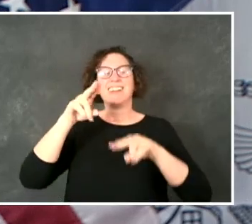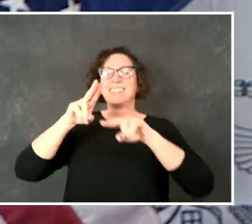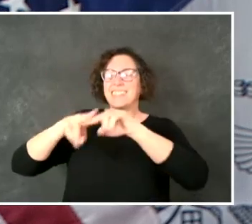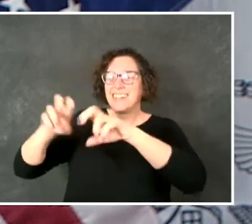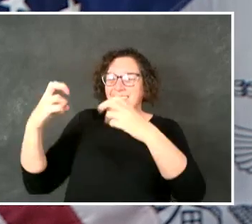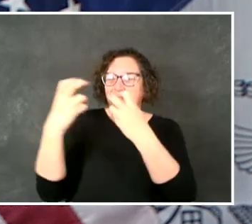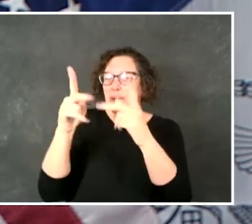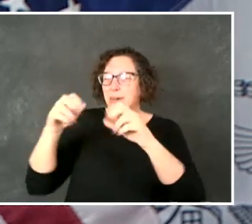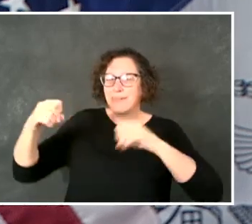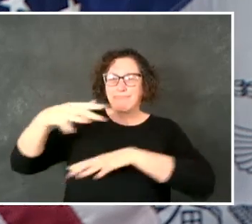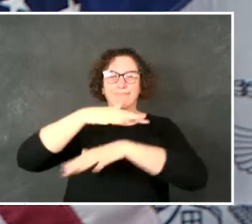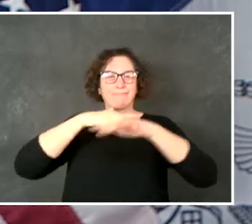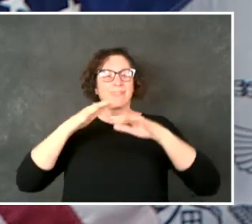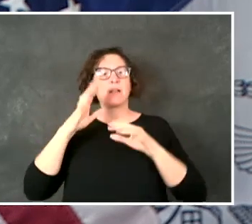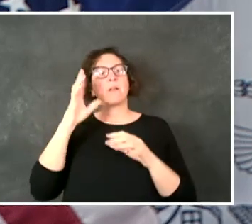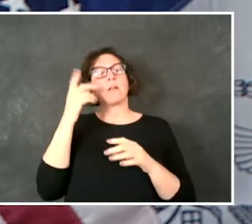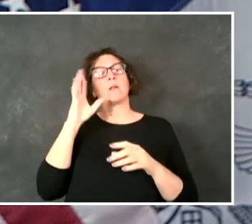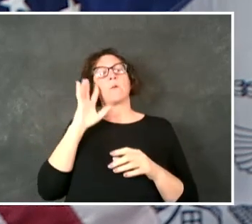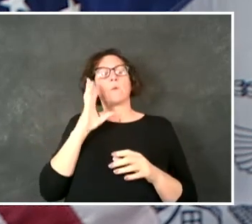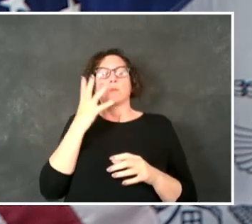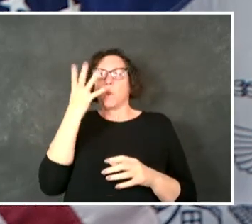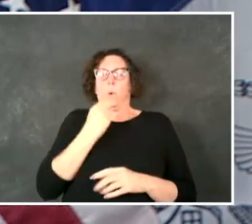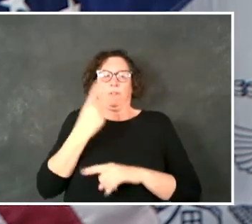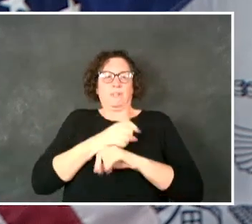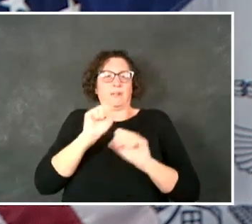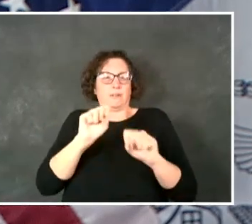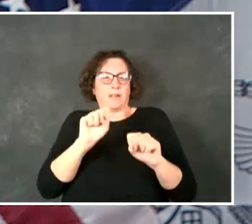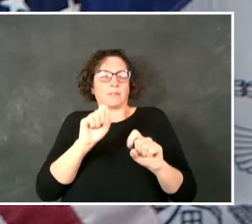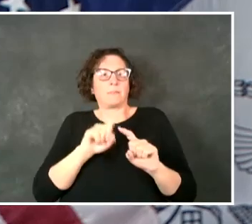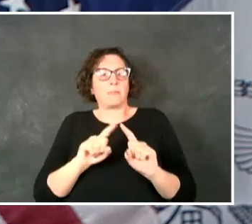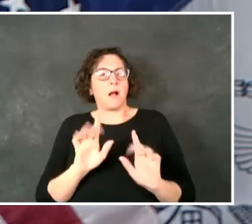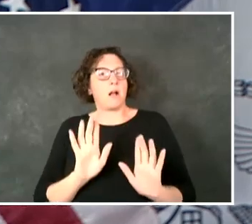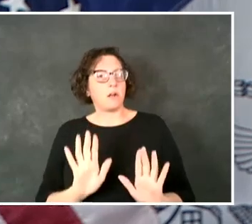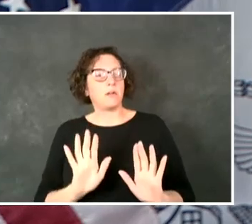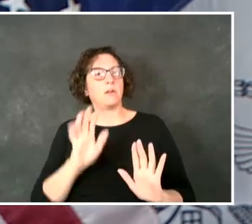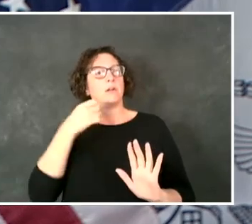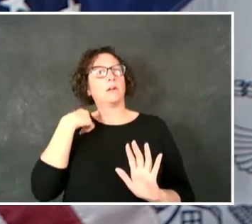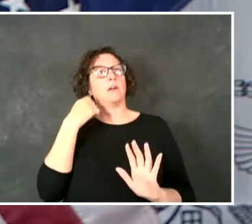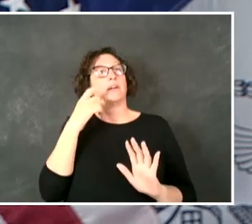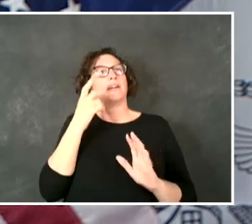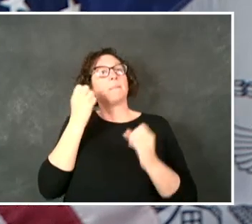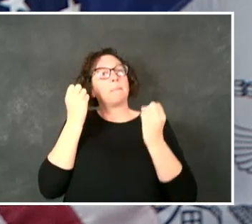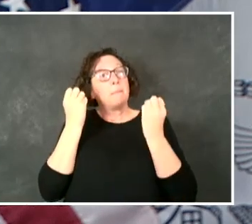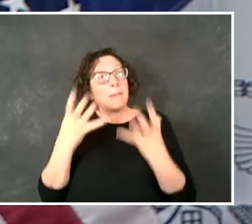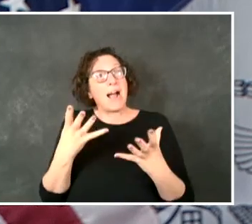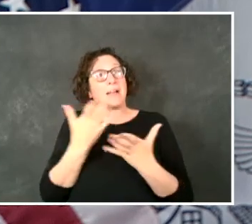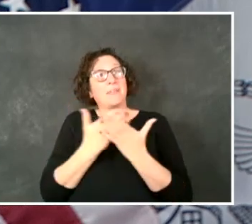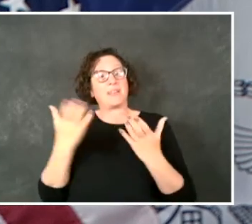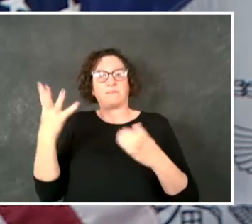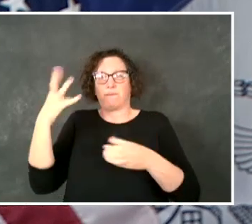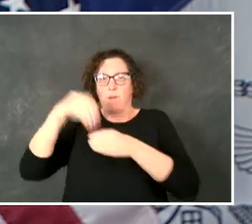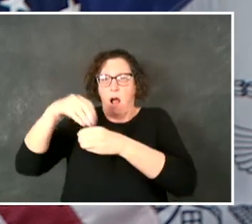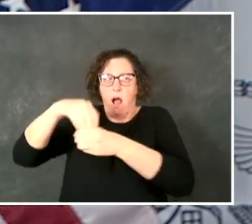ABOUT THAT SOLUTION. WE KNOW THAT WHEN THE RIGHT TIME CEOMSOR F RESTAURANTS TO REOPEN, THERE'S STILL GOING TO BE